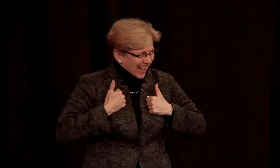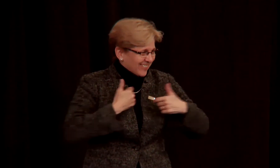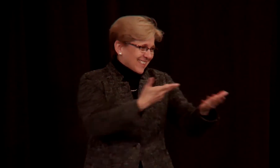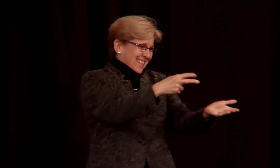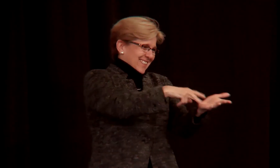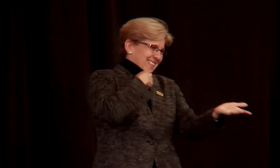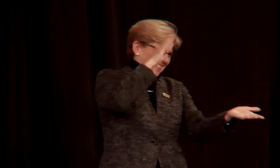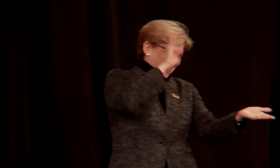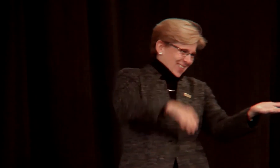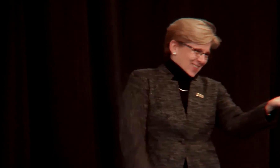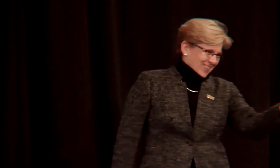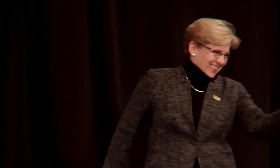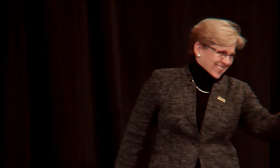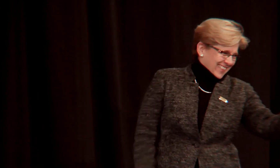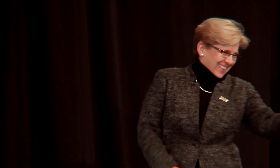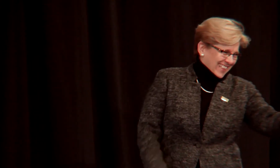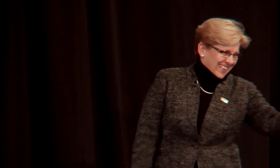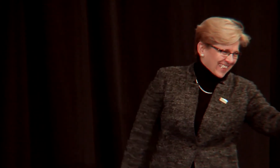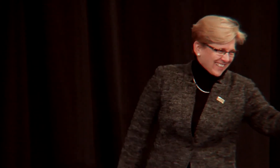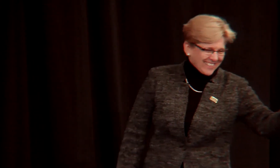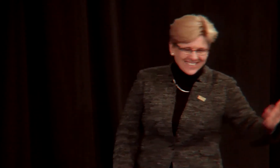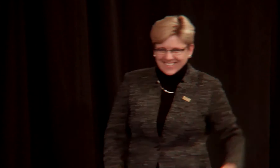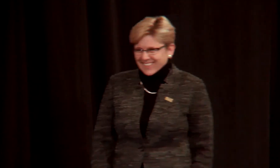So thank you Mary.